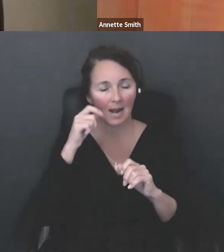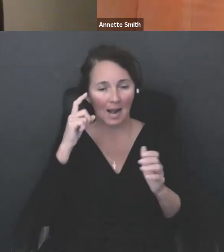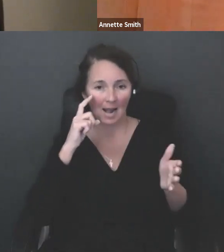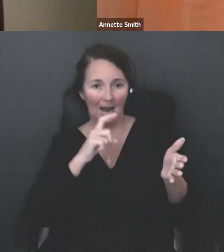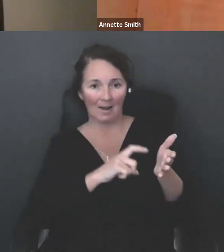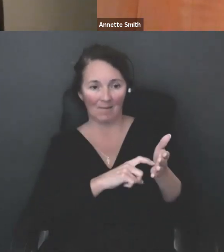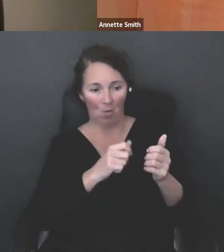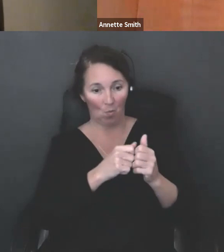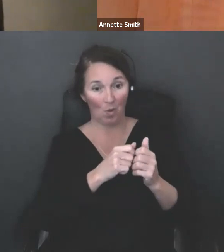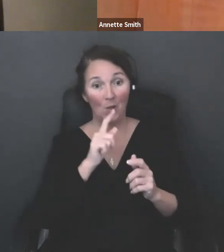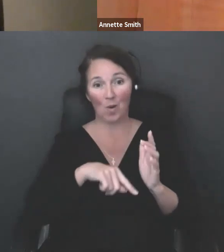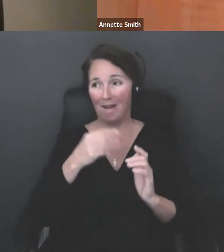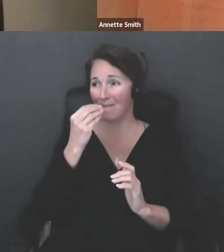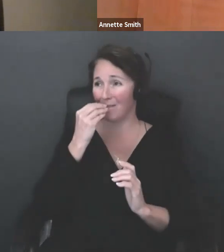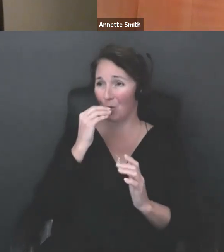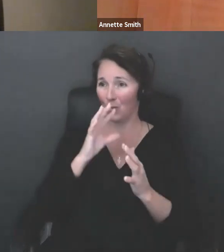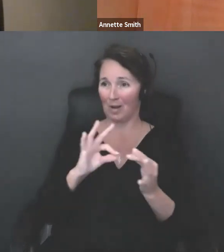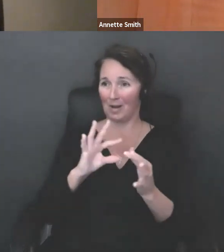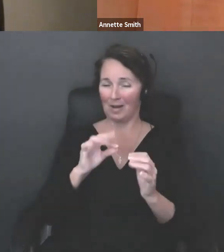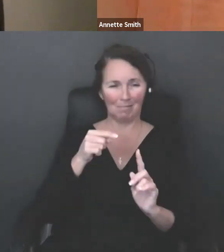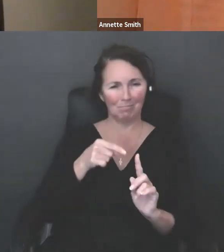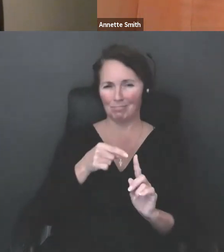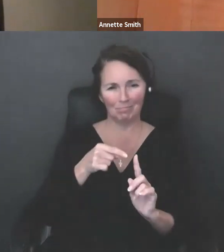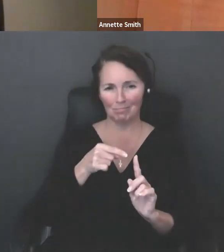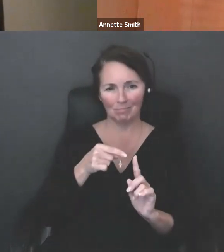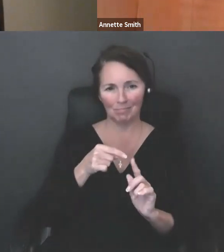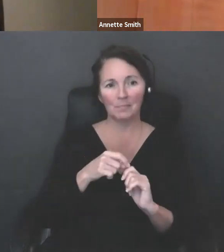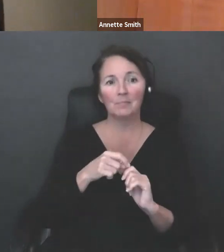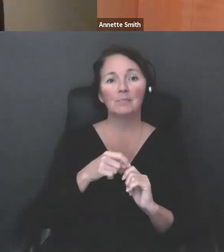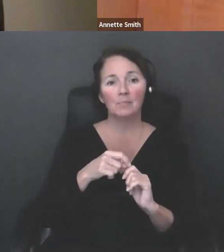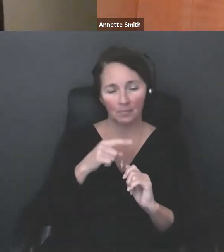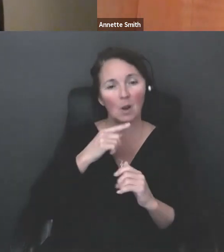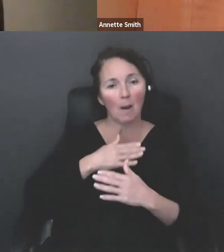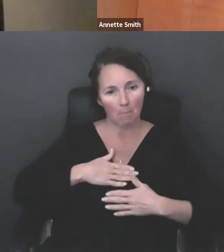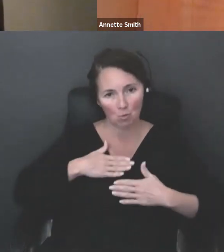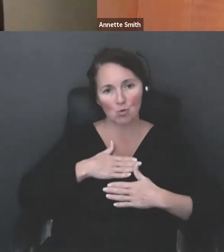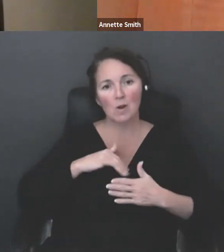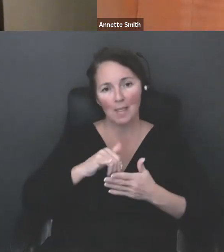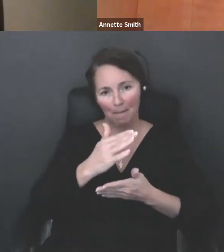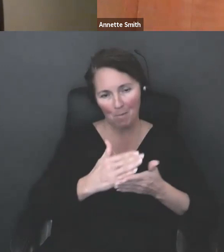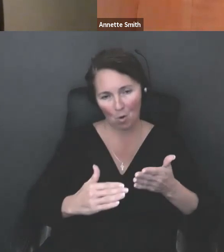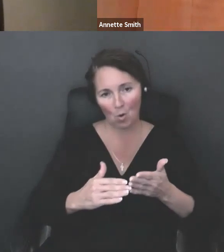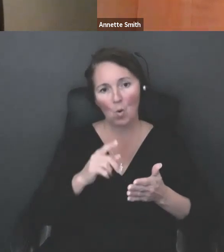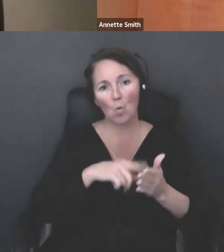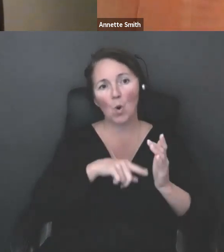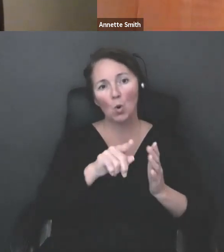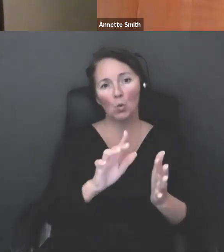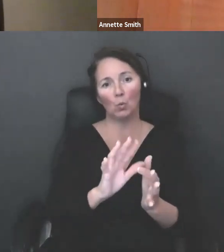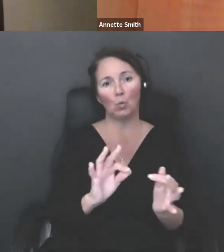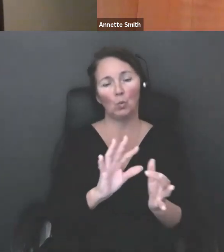language how not to -- not to identify with the food that you eat.